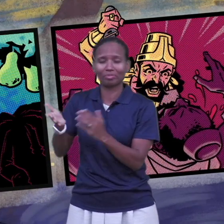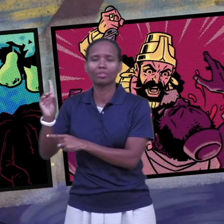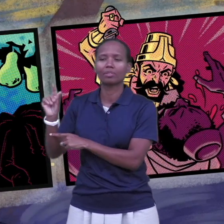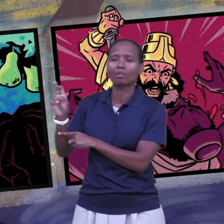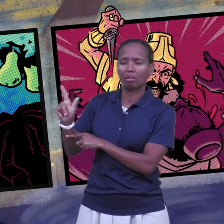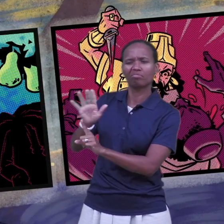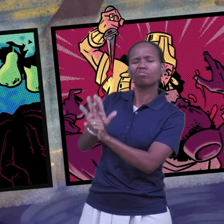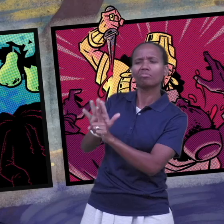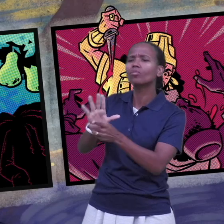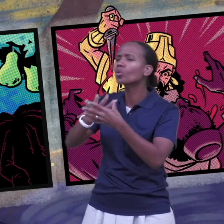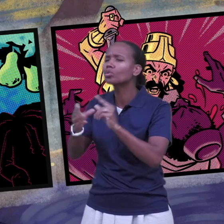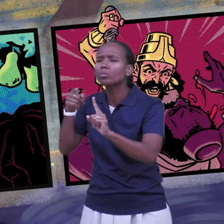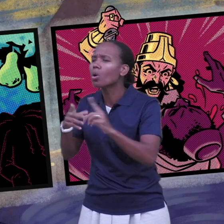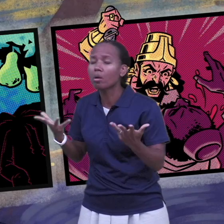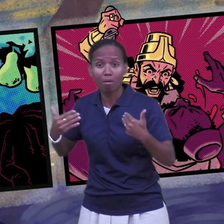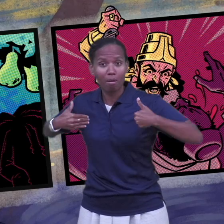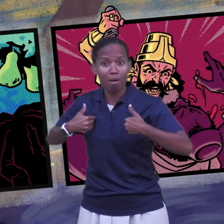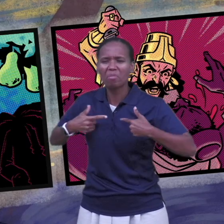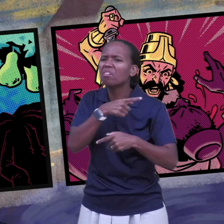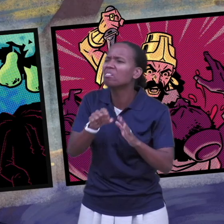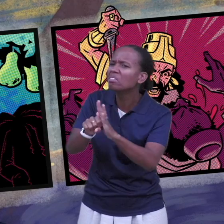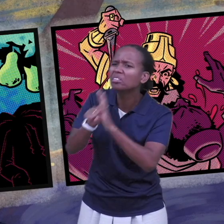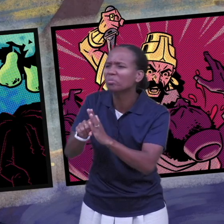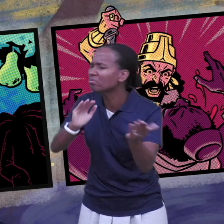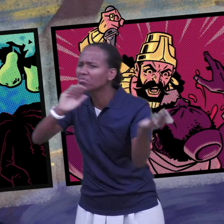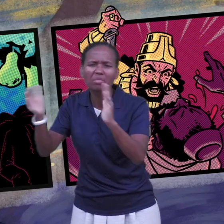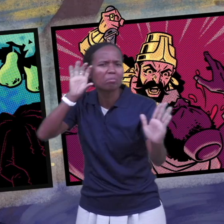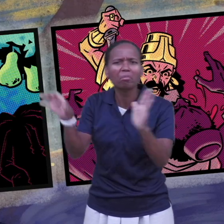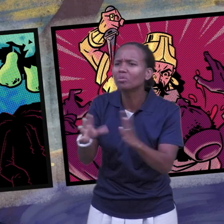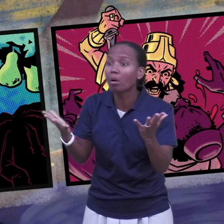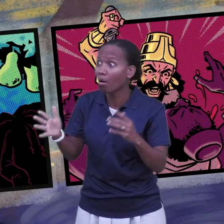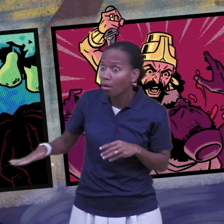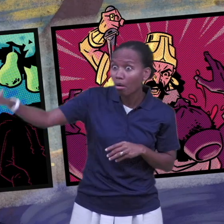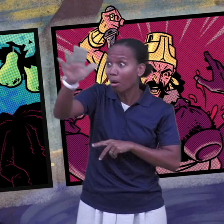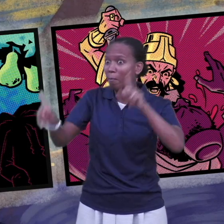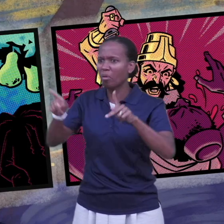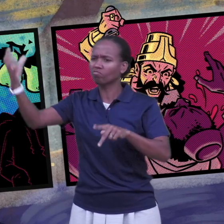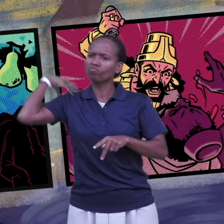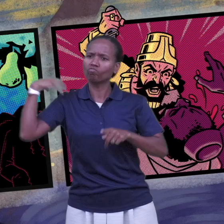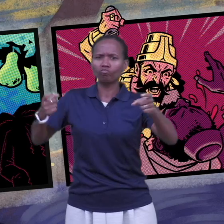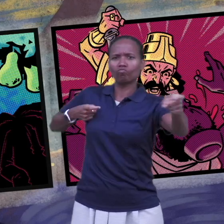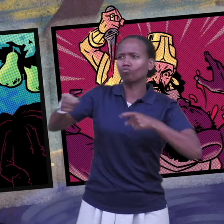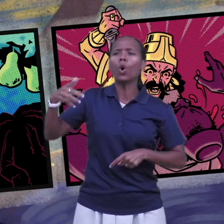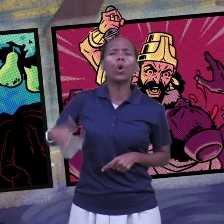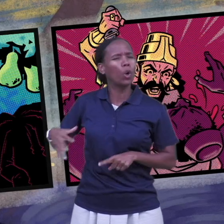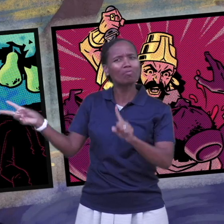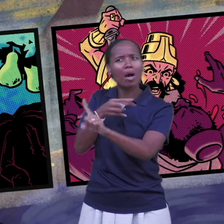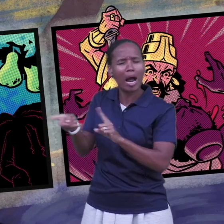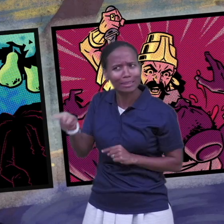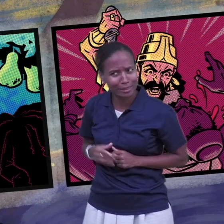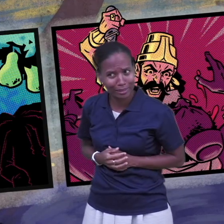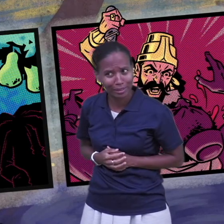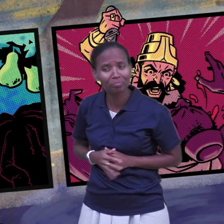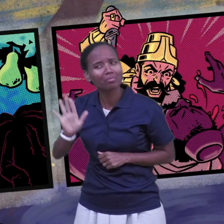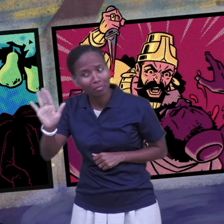Like in Daniel, we’re told those beasts symbolize violent human kingdoms.